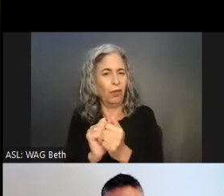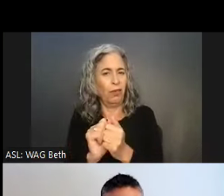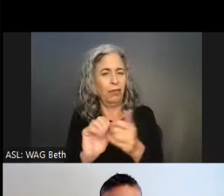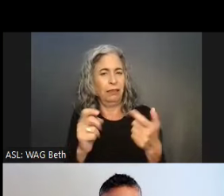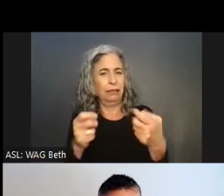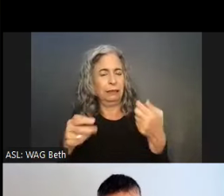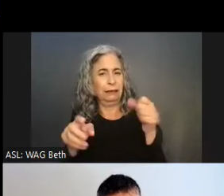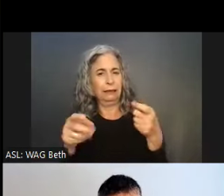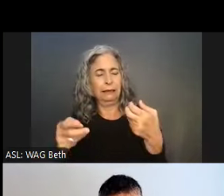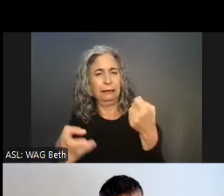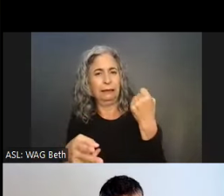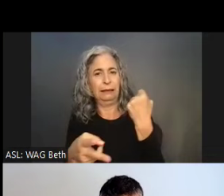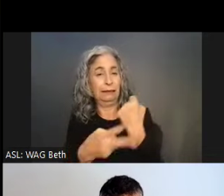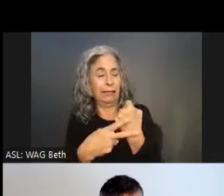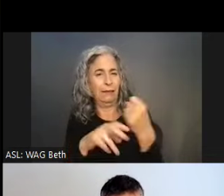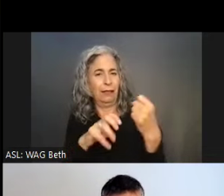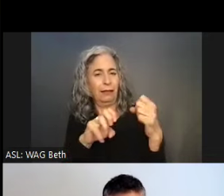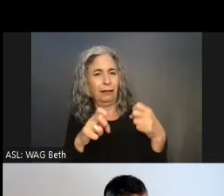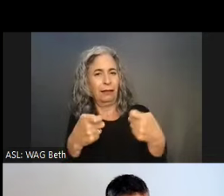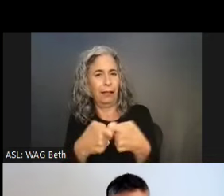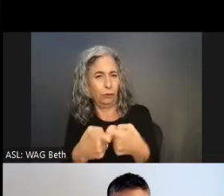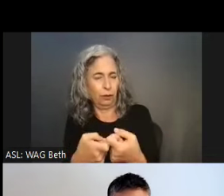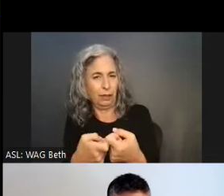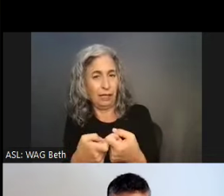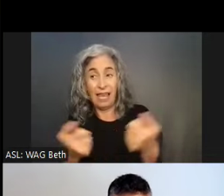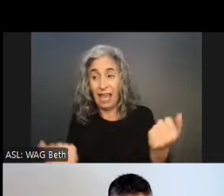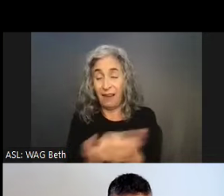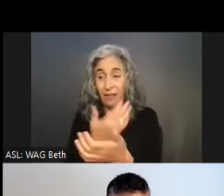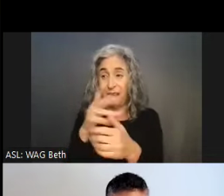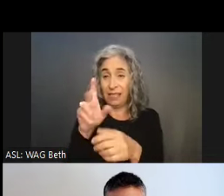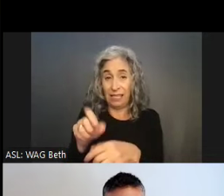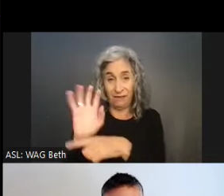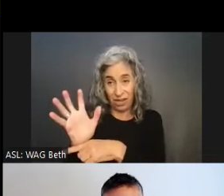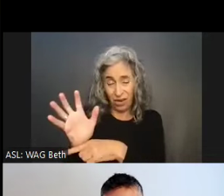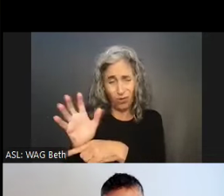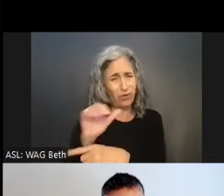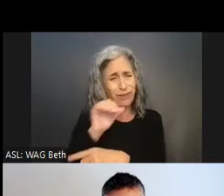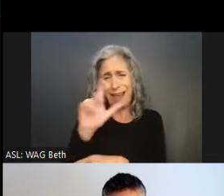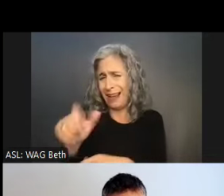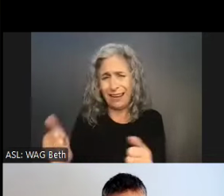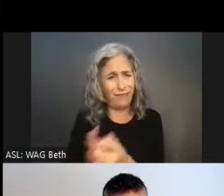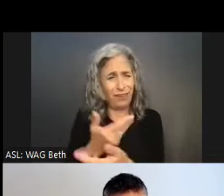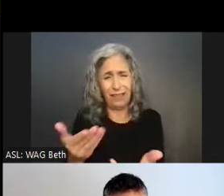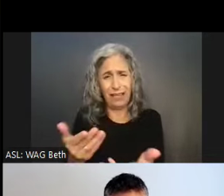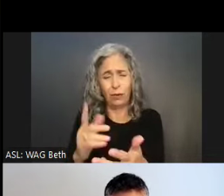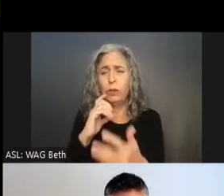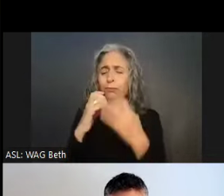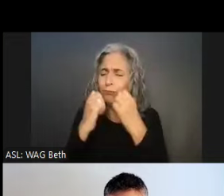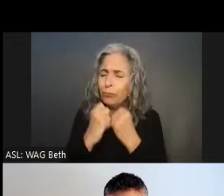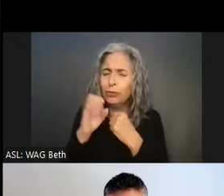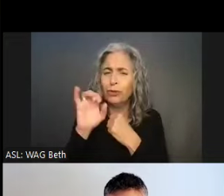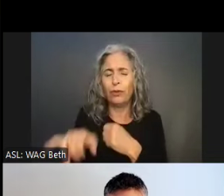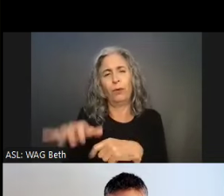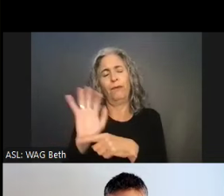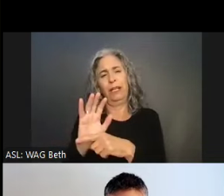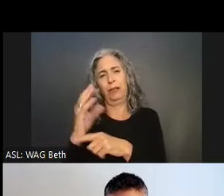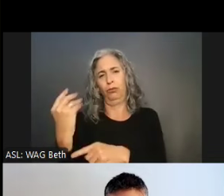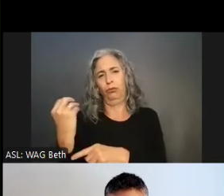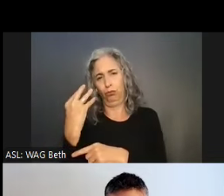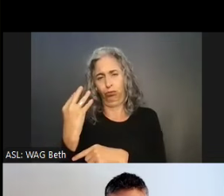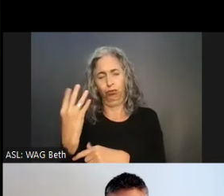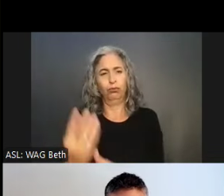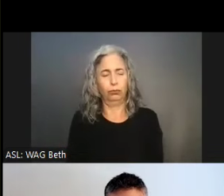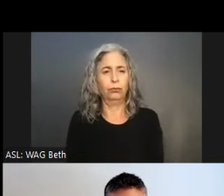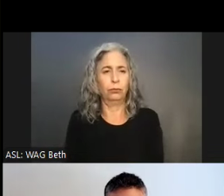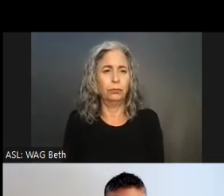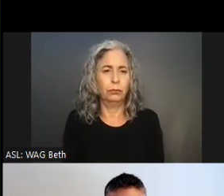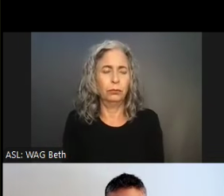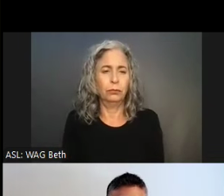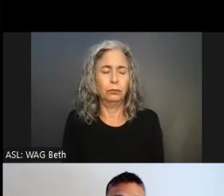Not everything needs to be on video, and we should treat it as a precious resource that it is.